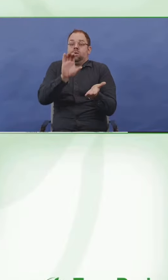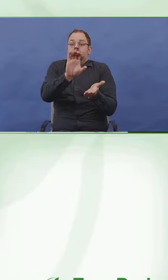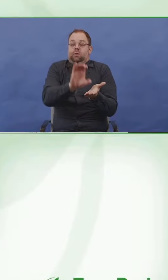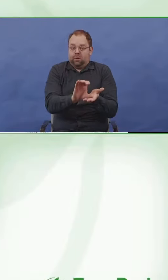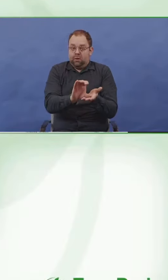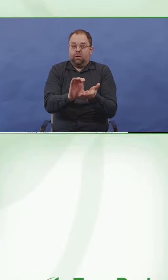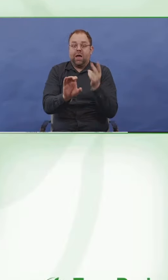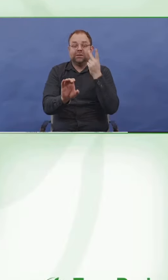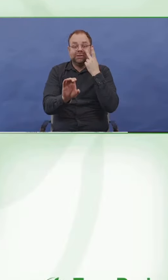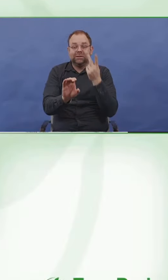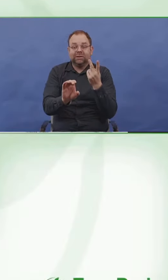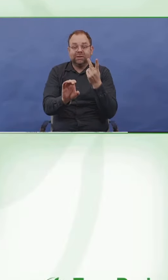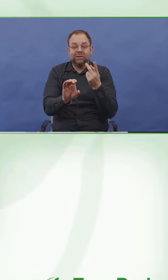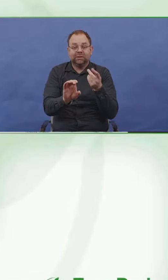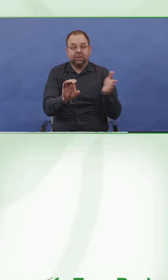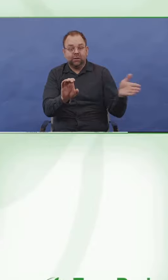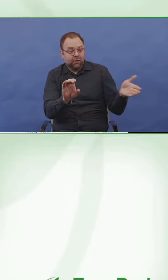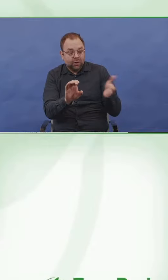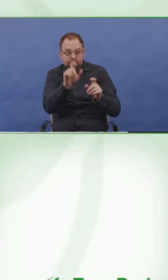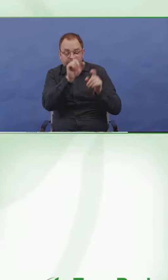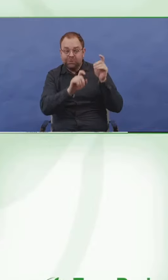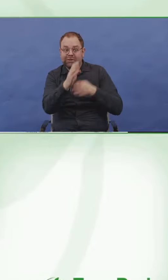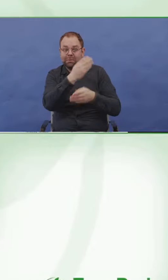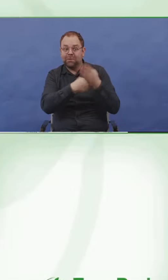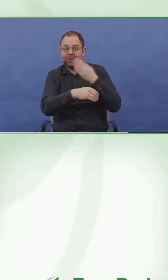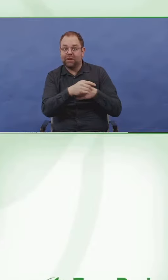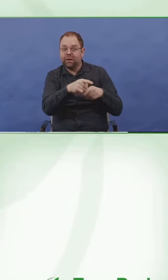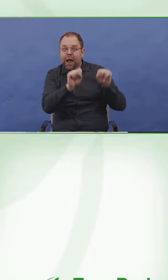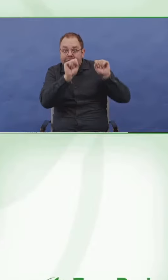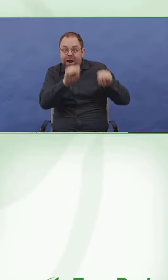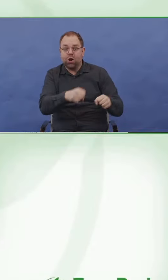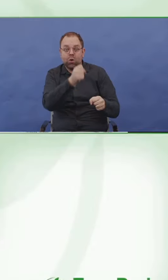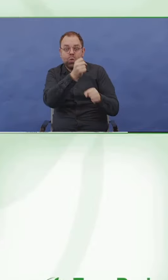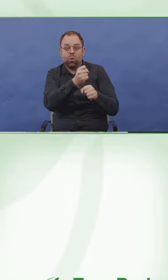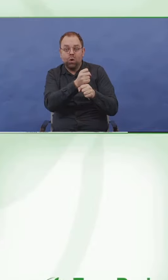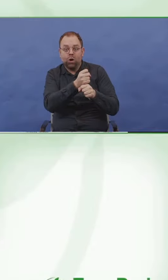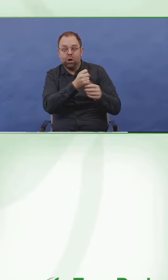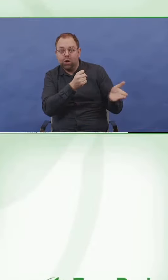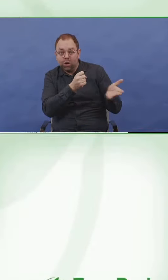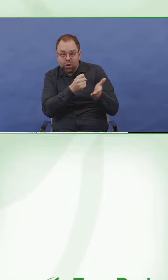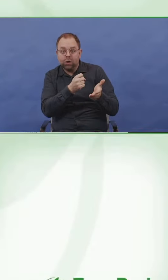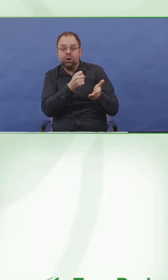The final message like to give is we need to be aware of the